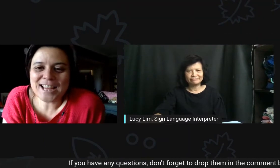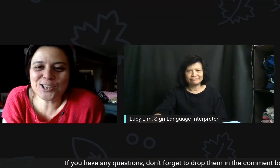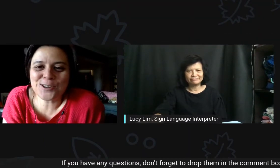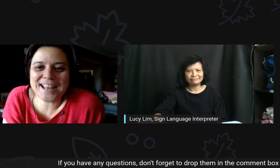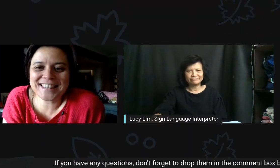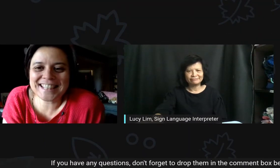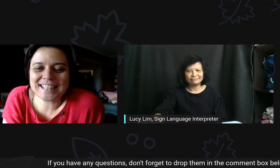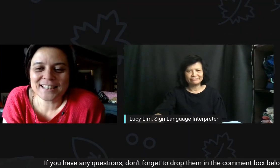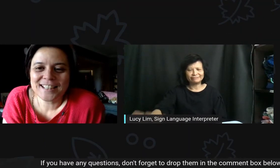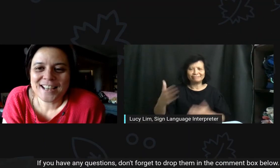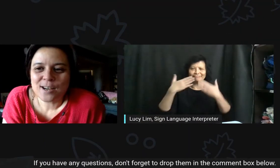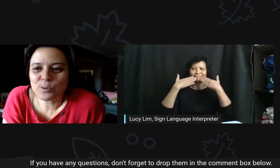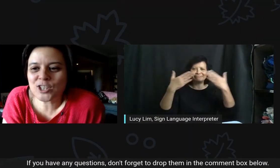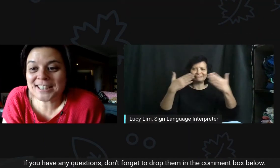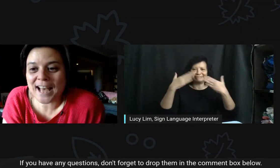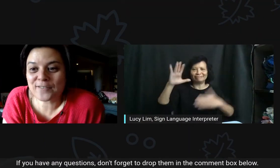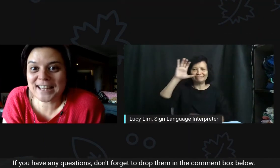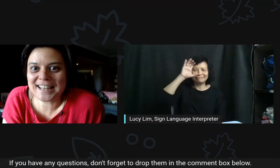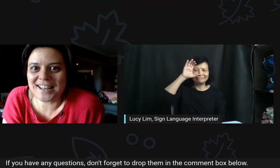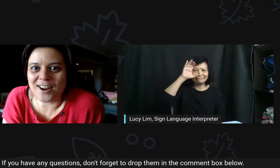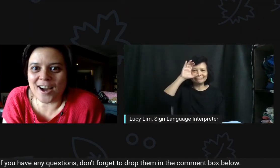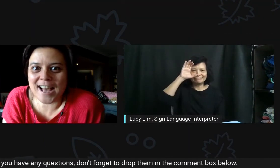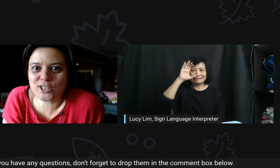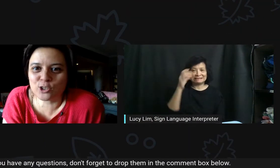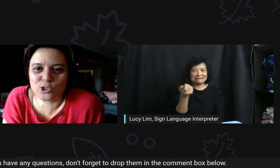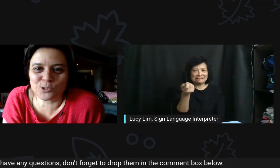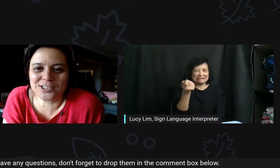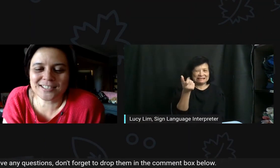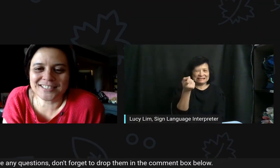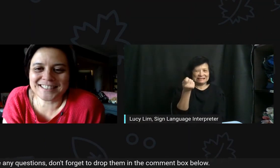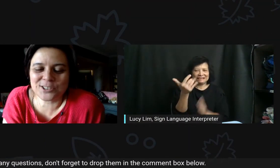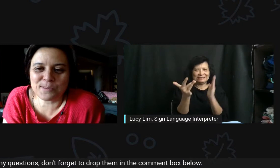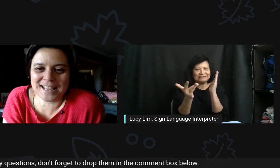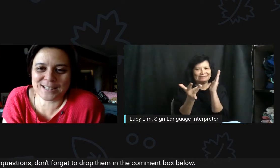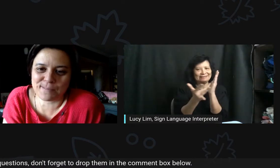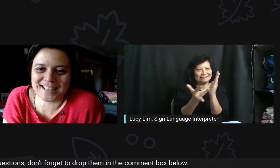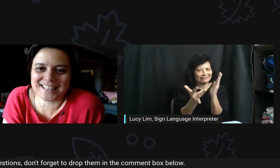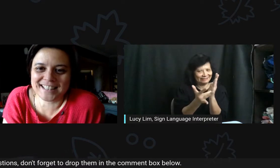Thank you, Anthony. We just having, as usual to be expected